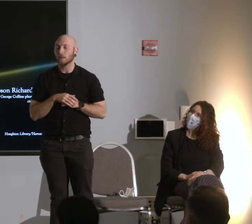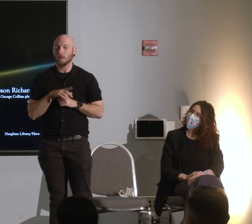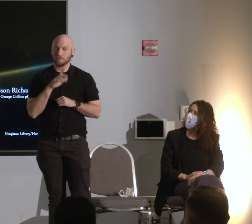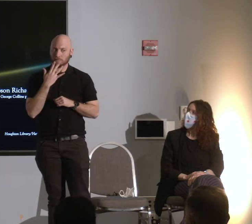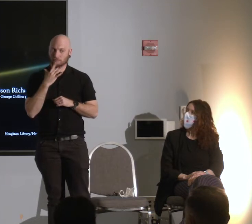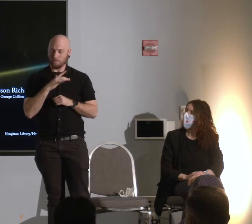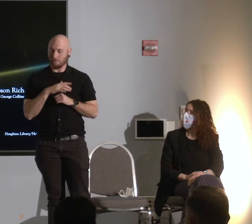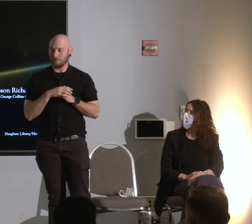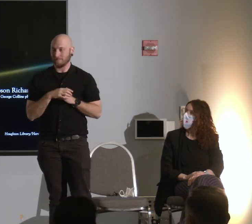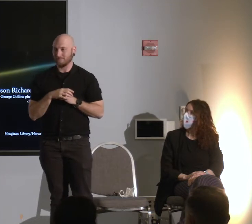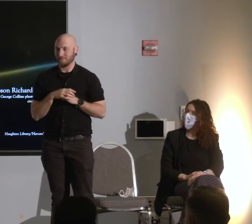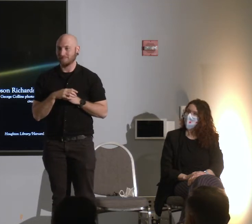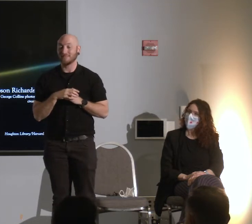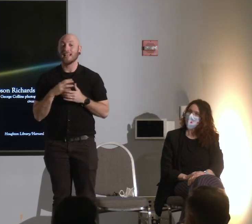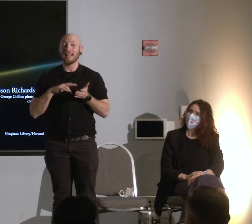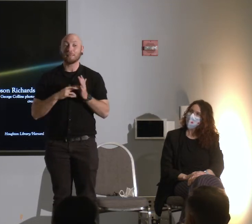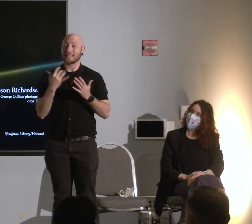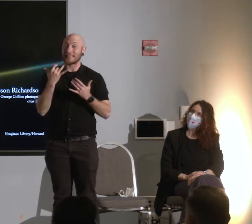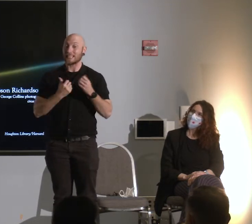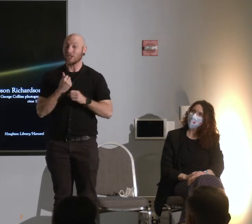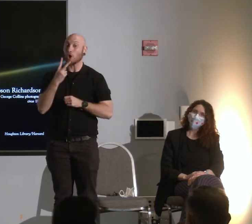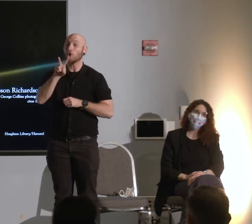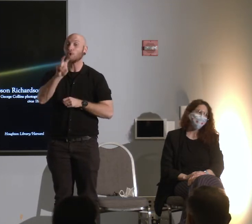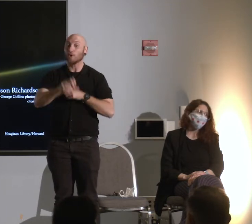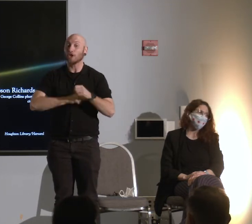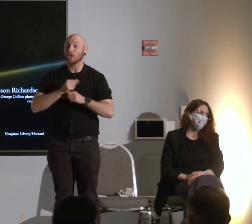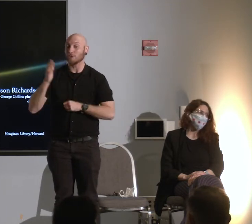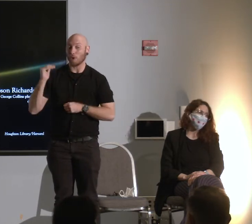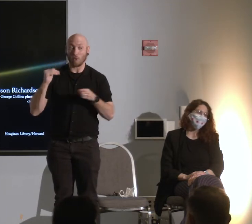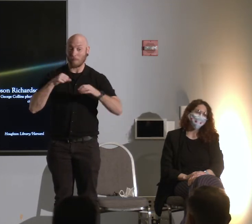makes this by centenary year of his birth. He was born, actually, just ten days ago,